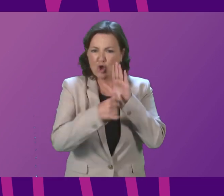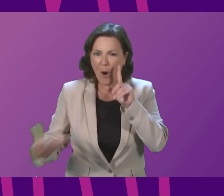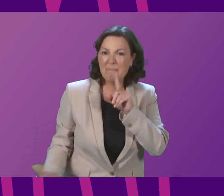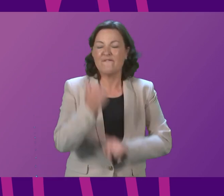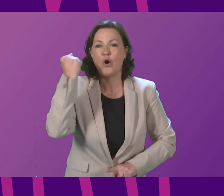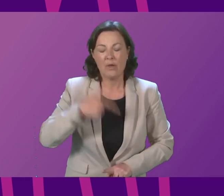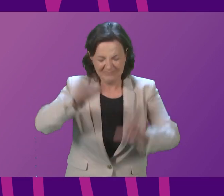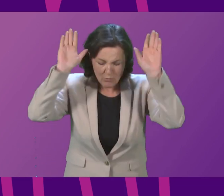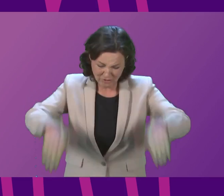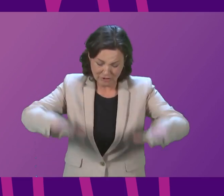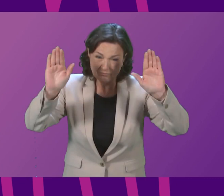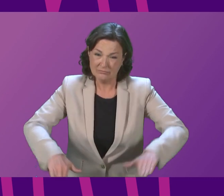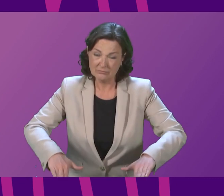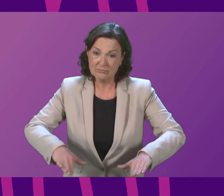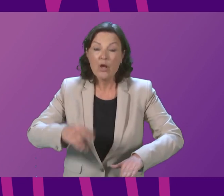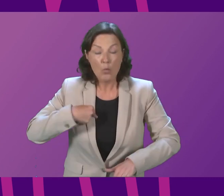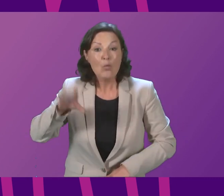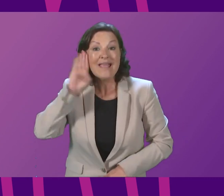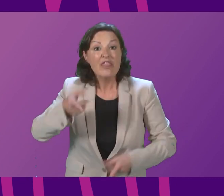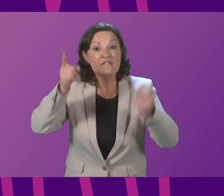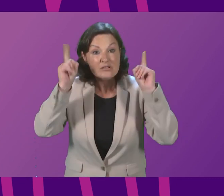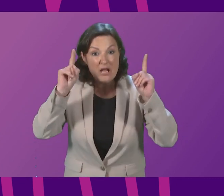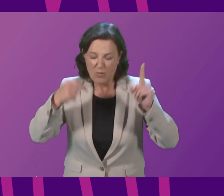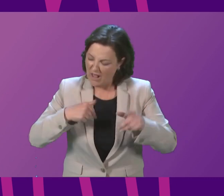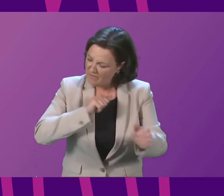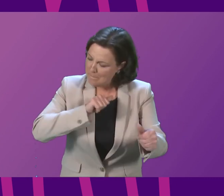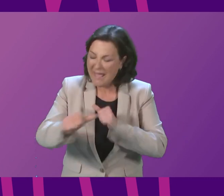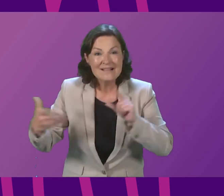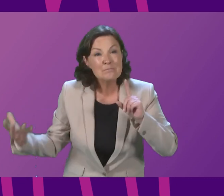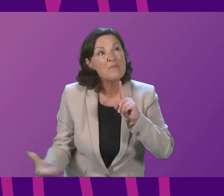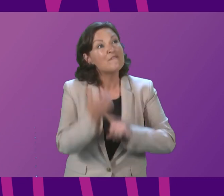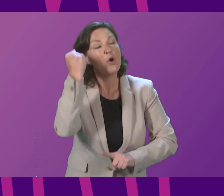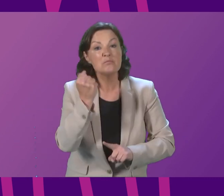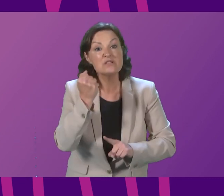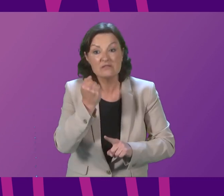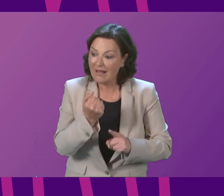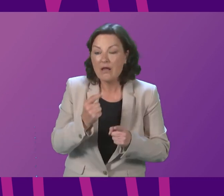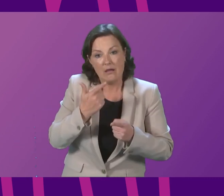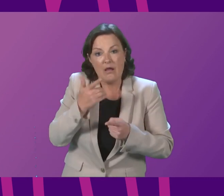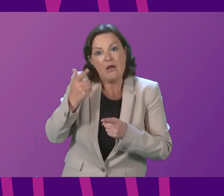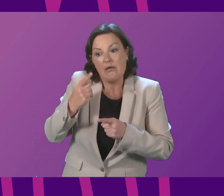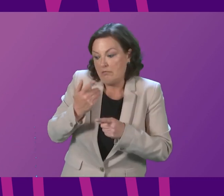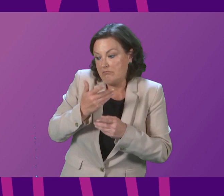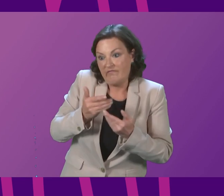economy in the UK for inward investment outside of London.